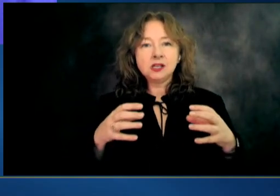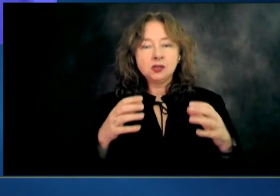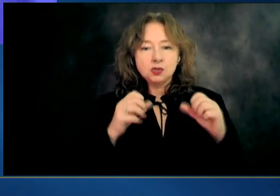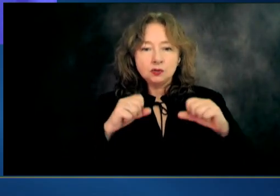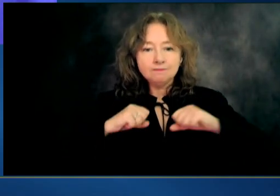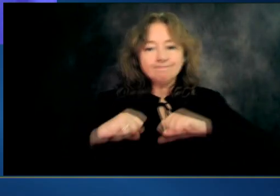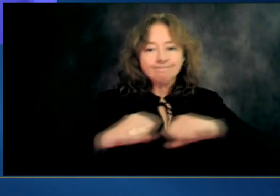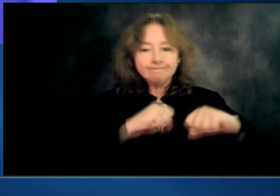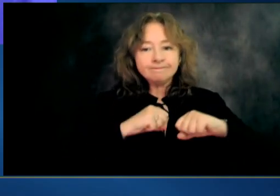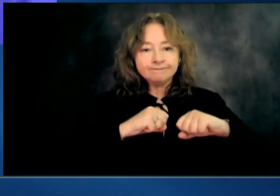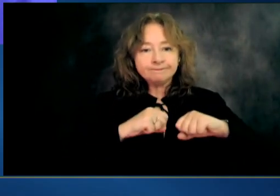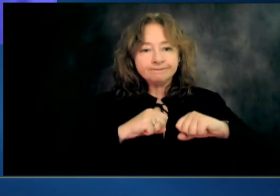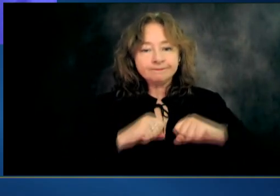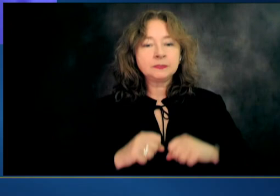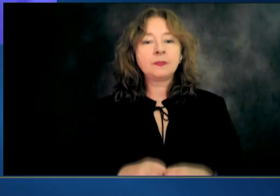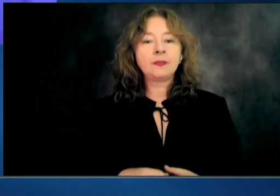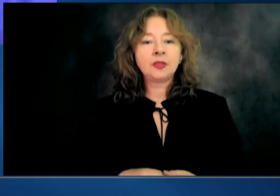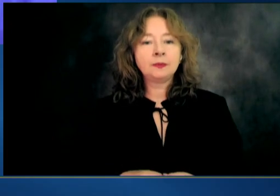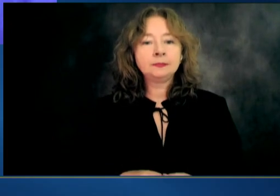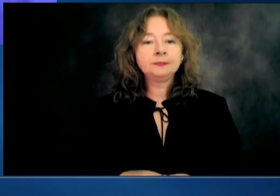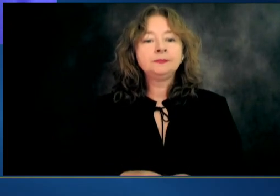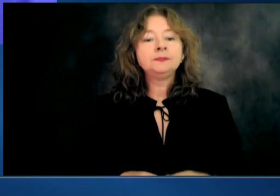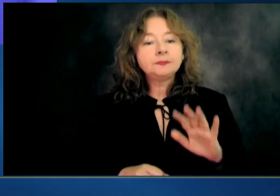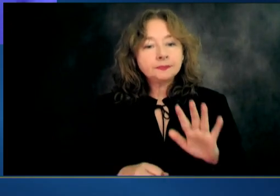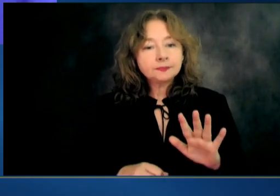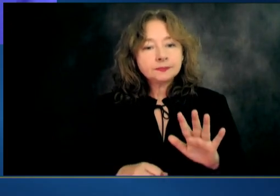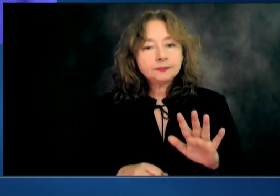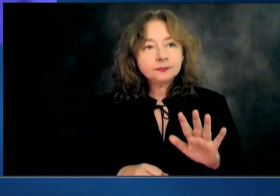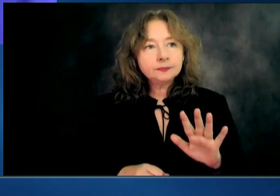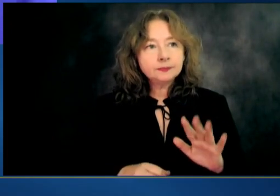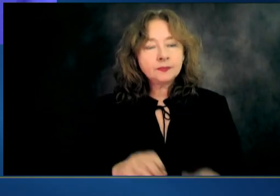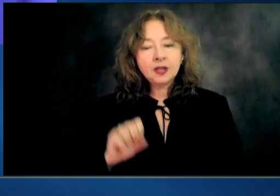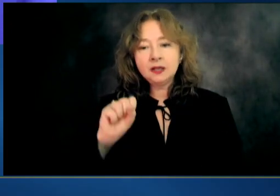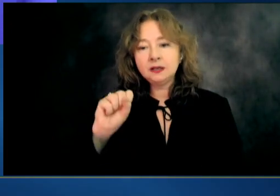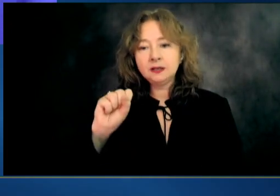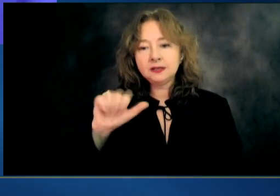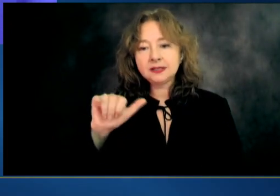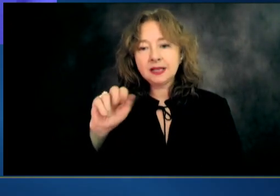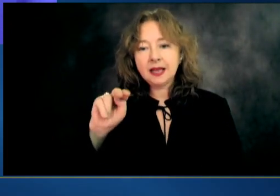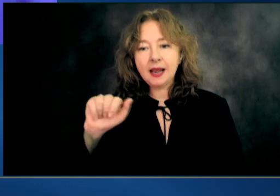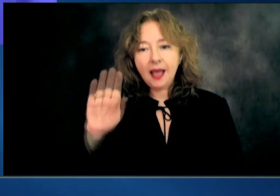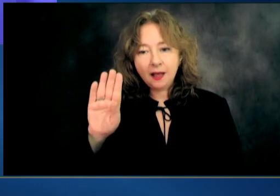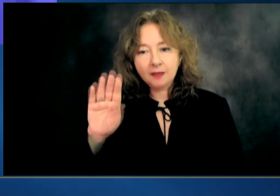Can I make sure that both Sanab Jama [spelled phonetically], who is with HHS,